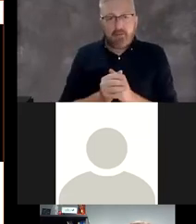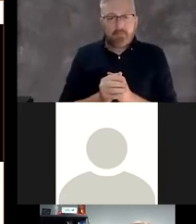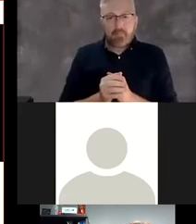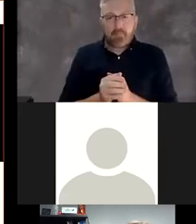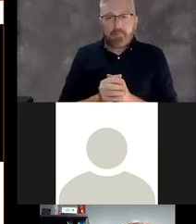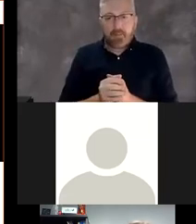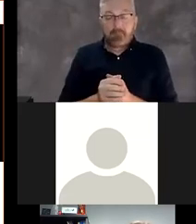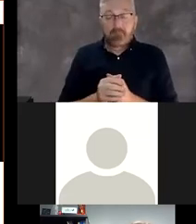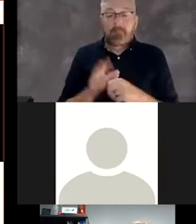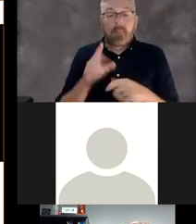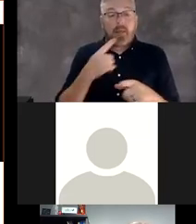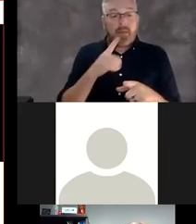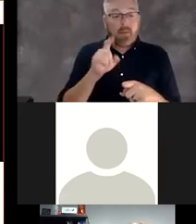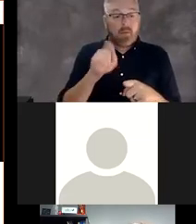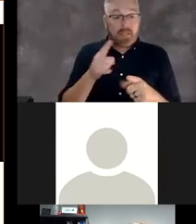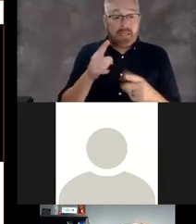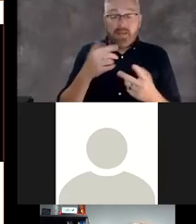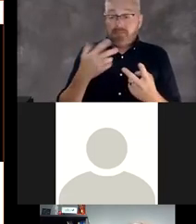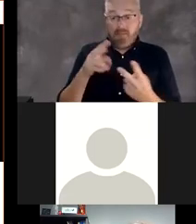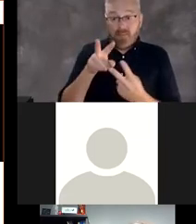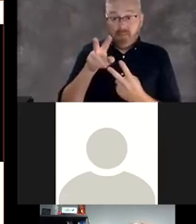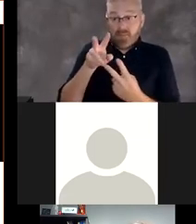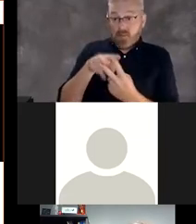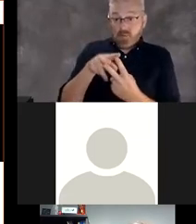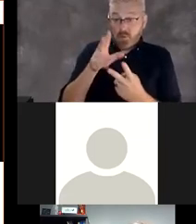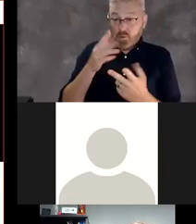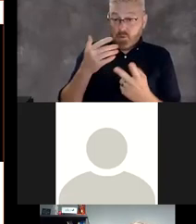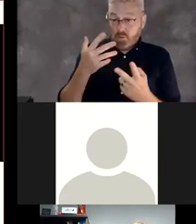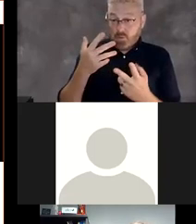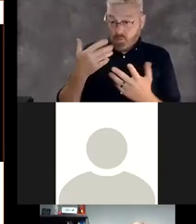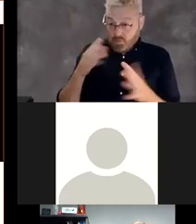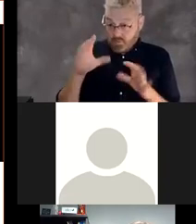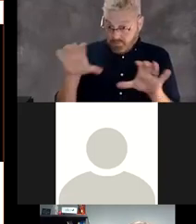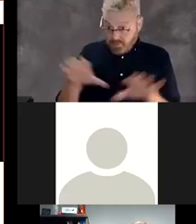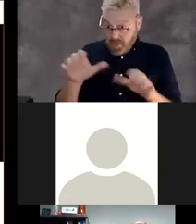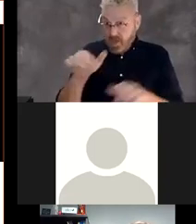HAVE EITHER OF THEM COMMITTED ANY OTHER CRIME?